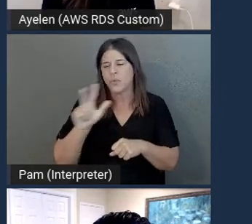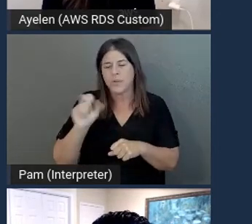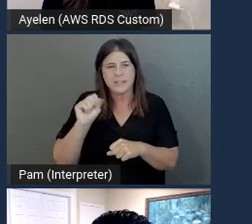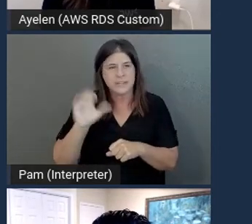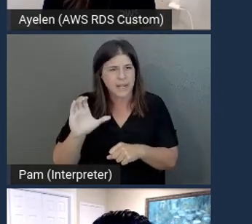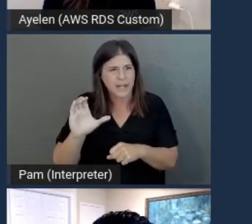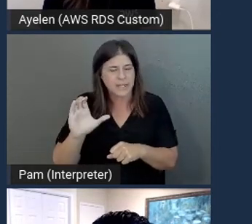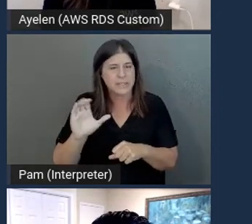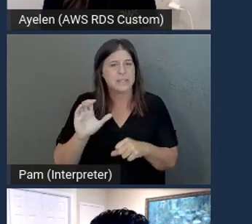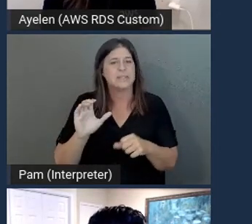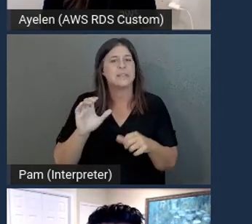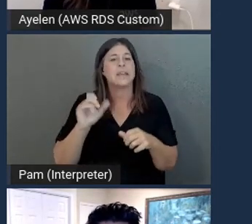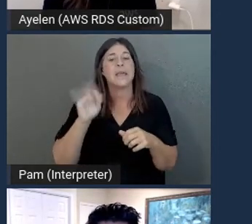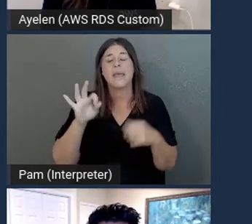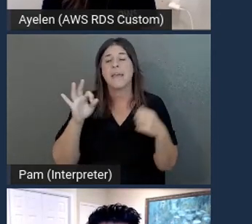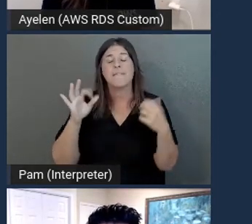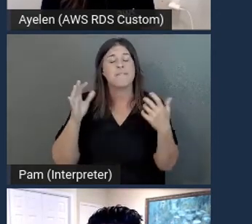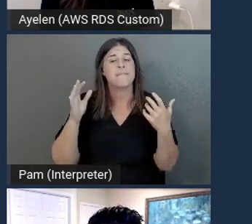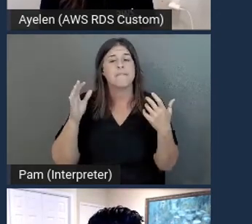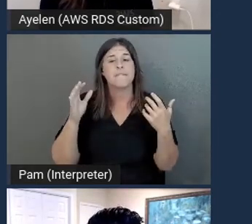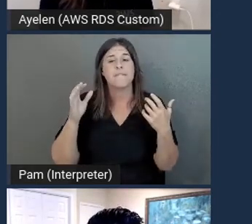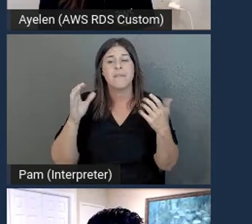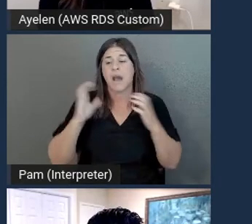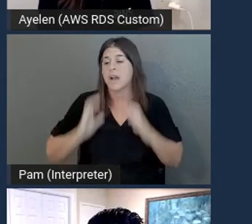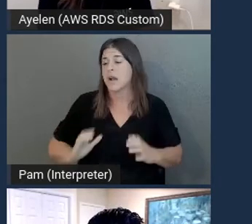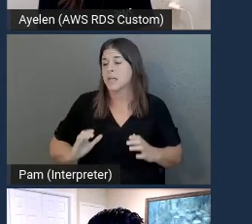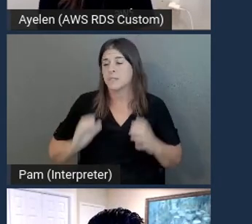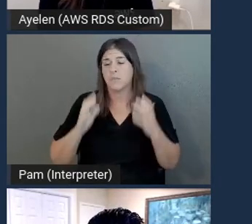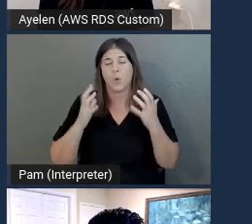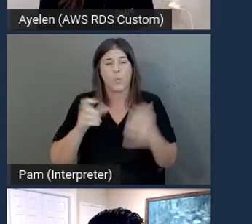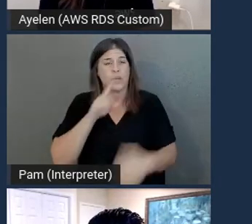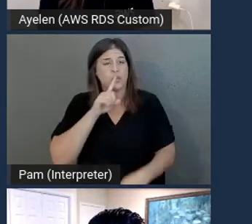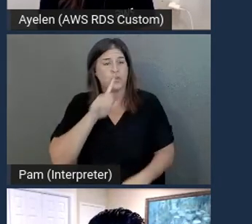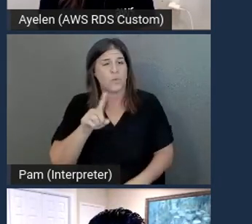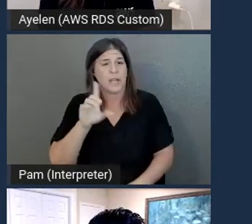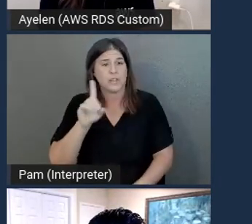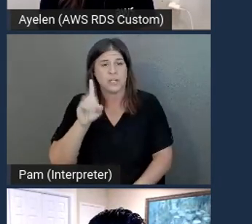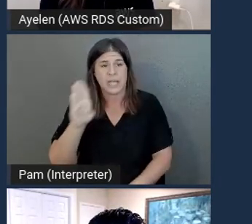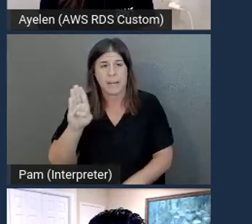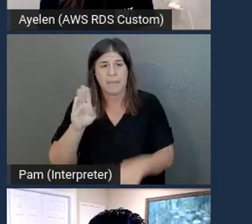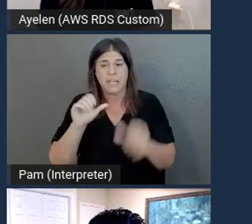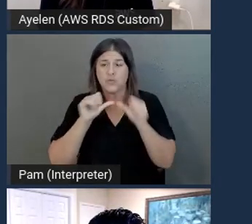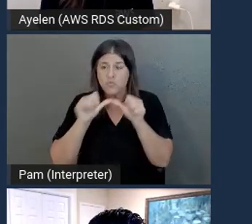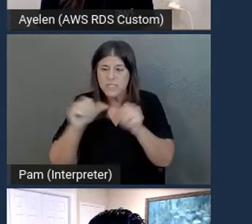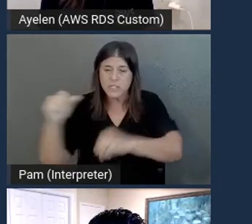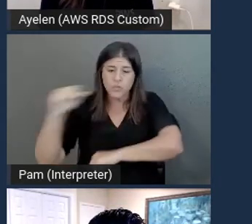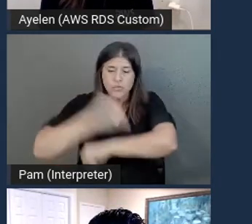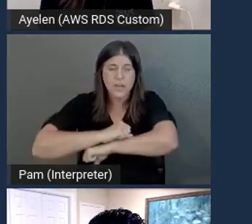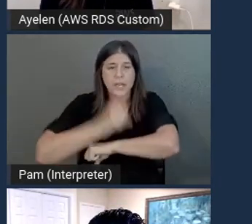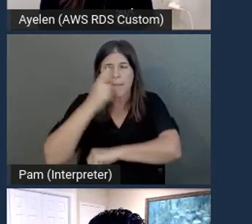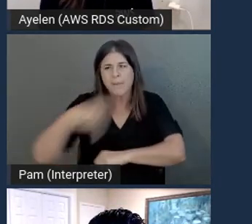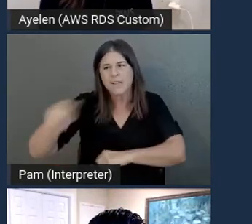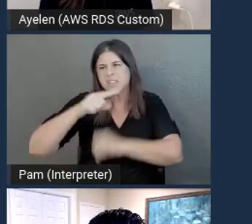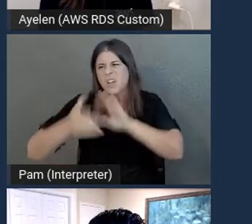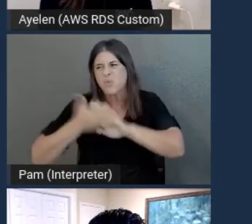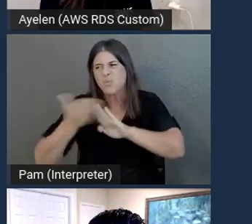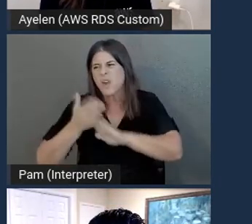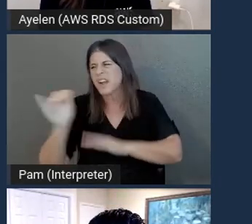in case a customer wants activate to database to keep shut down, because they are running kind of some patching